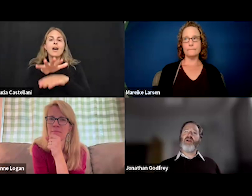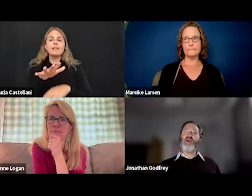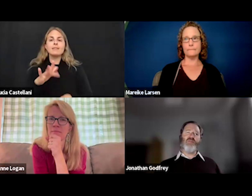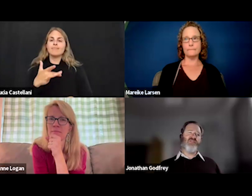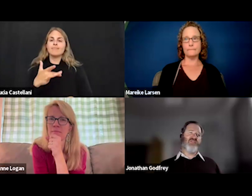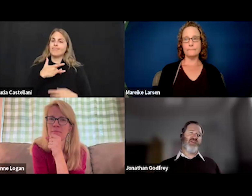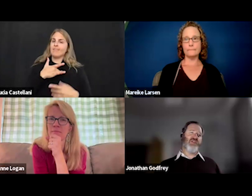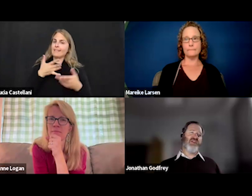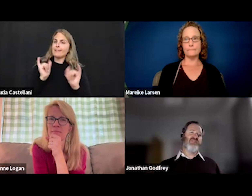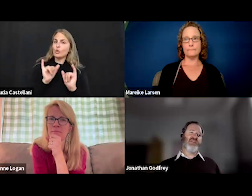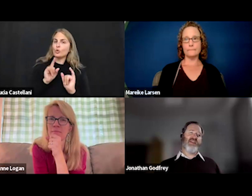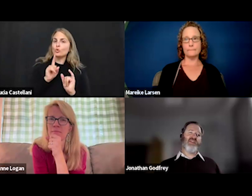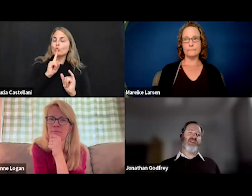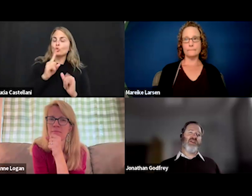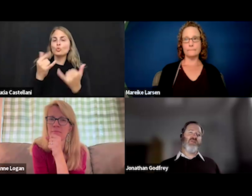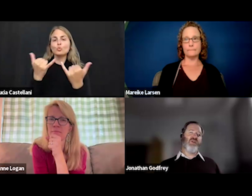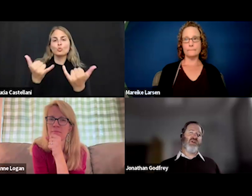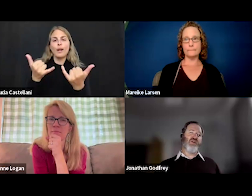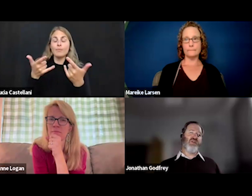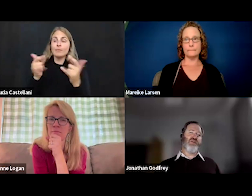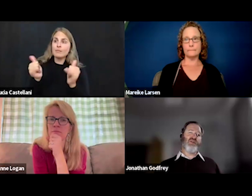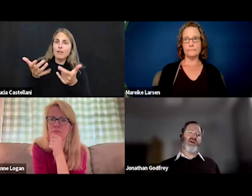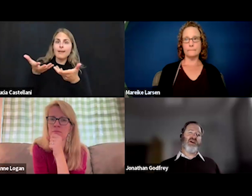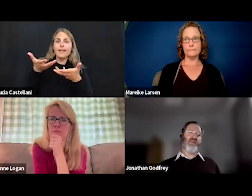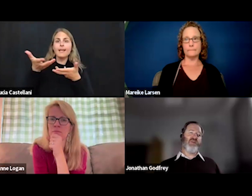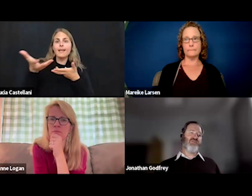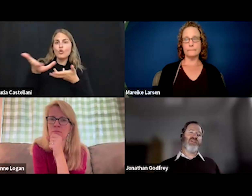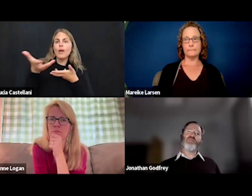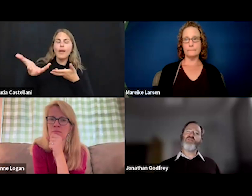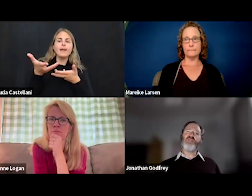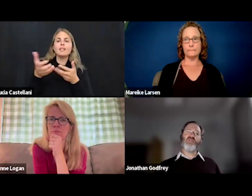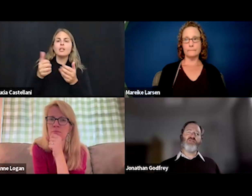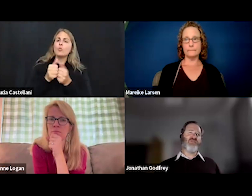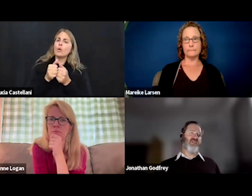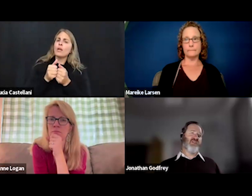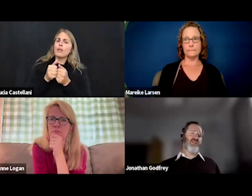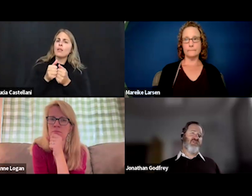I am still interacting with postgraduate students.